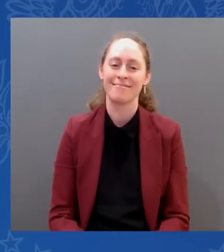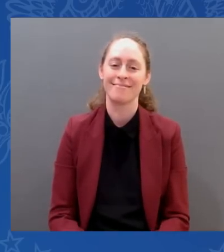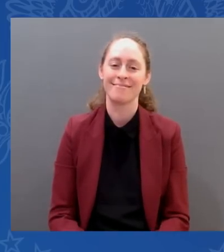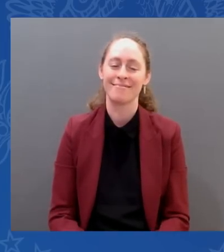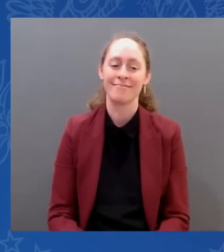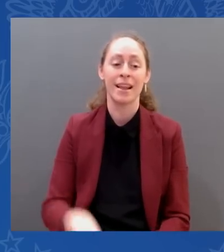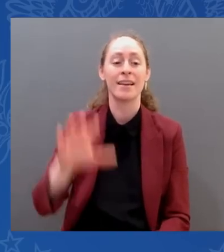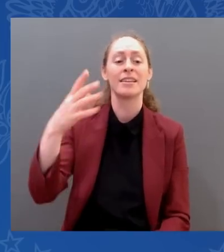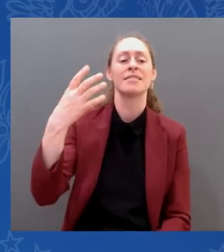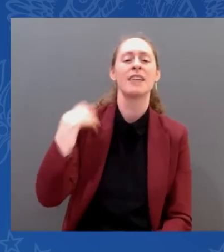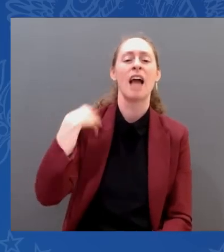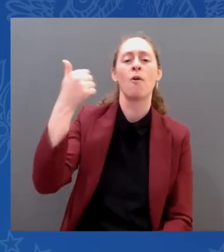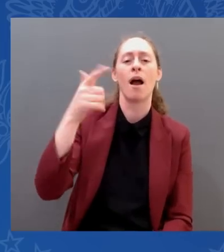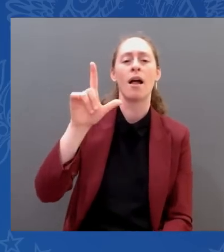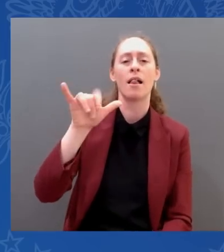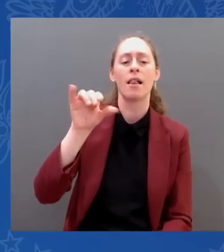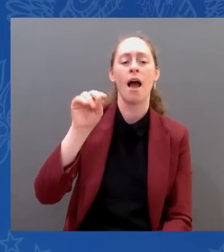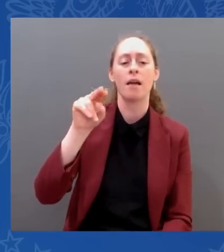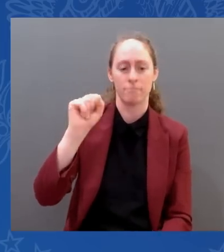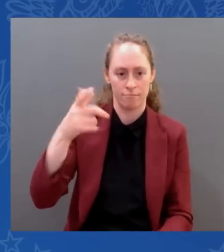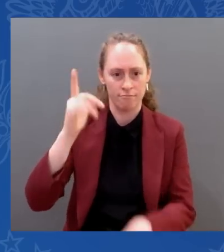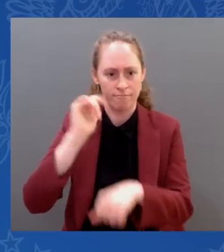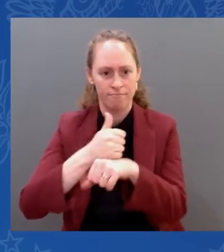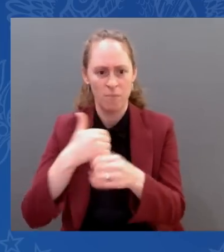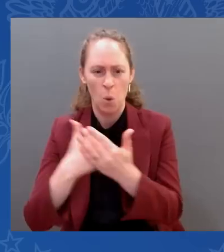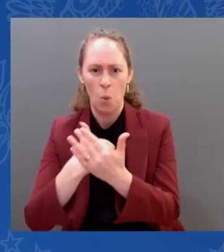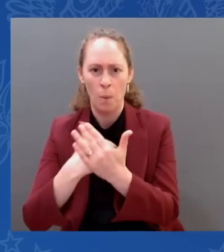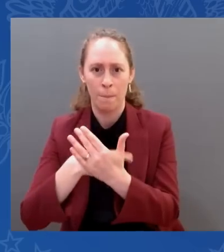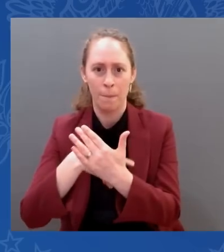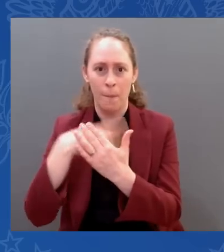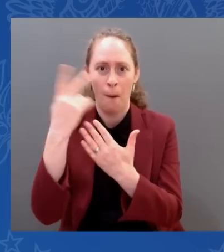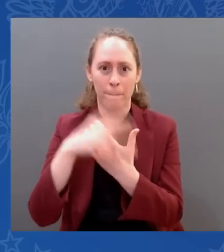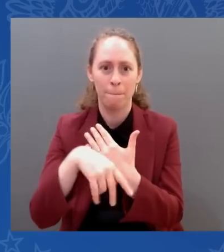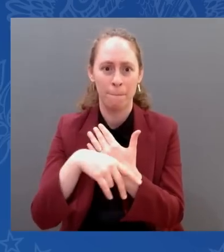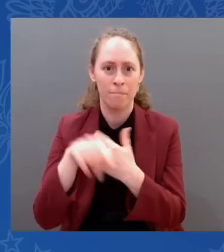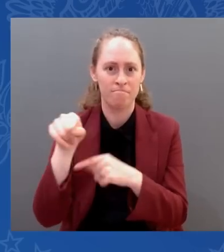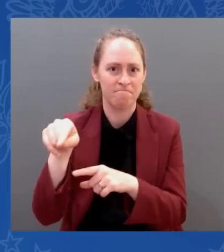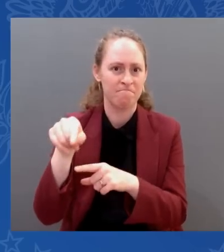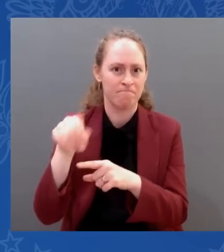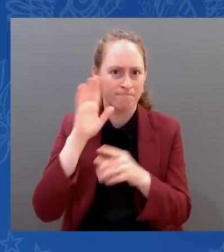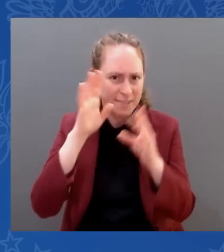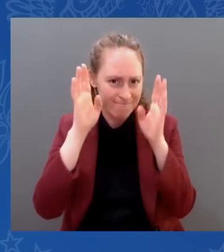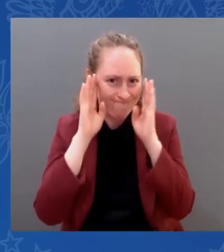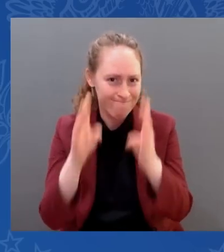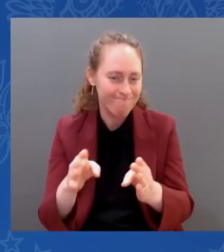he had Transportation Command -- only tens of millions of billions of tons of things to move,